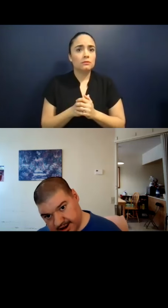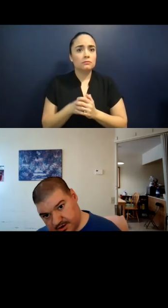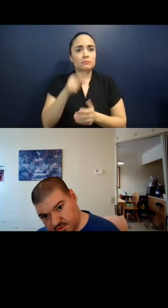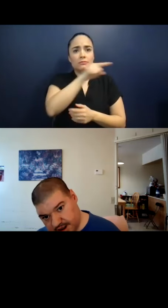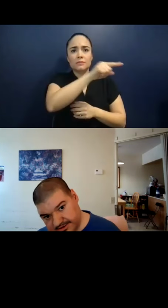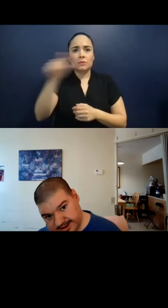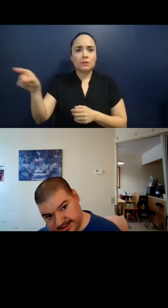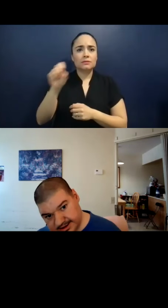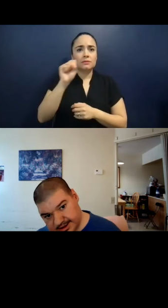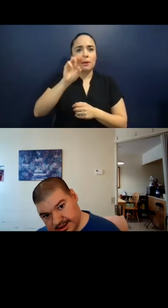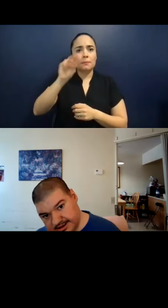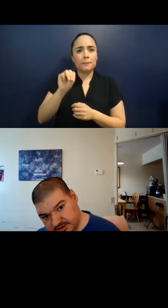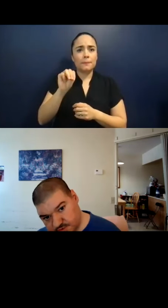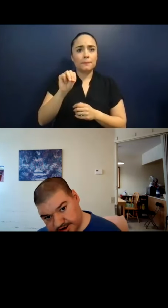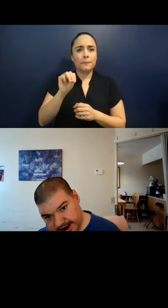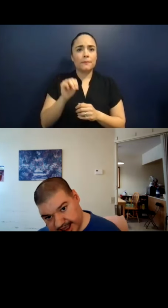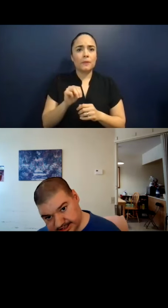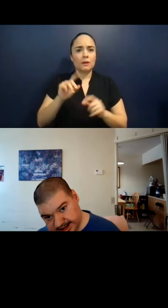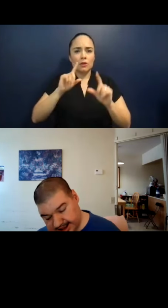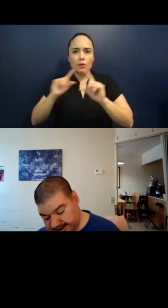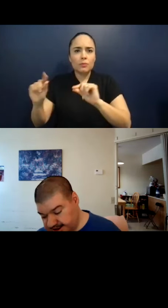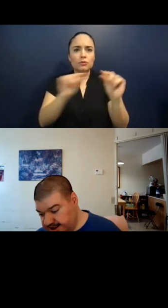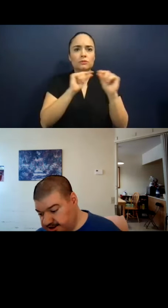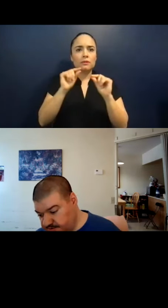as a basic vaccine advocacy message that you can use.